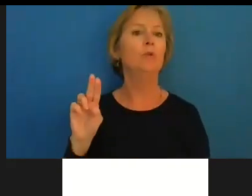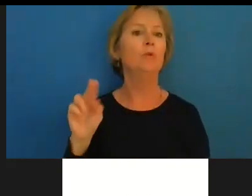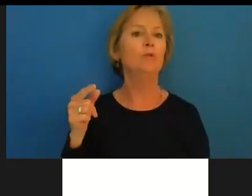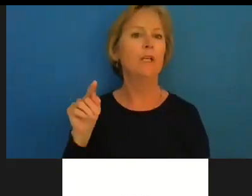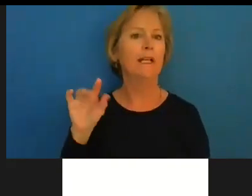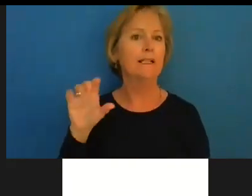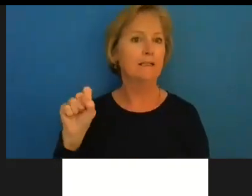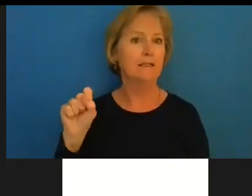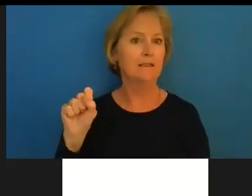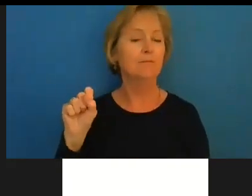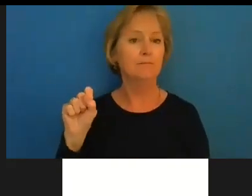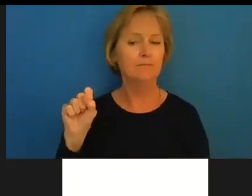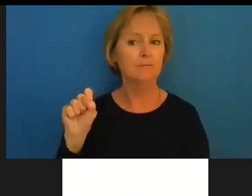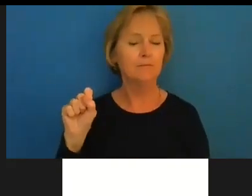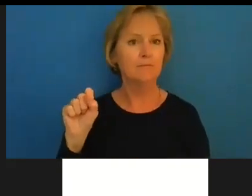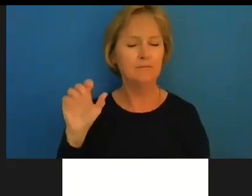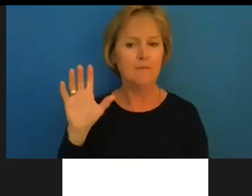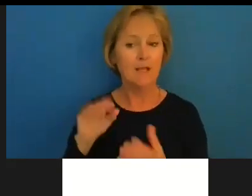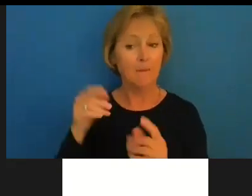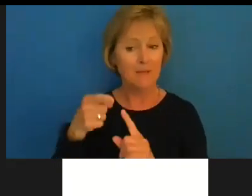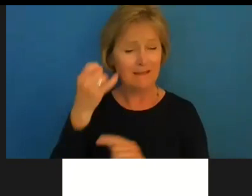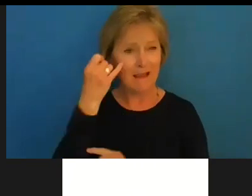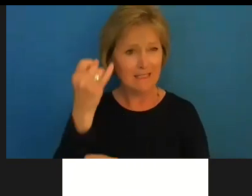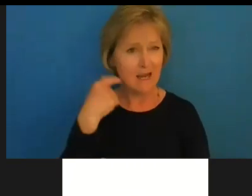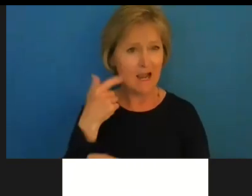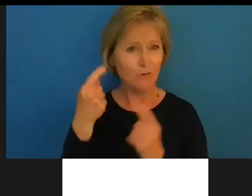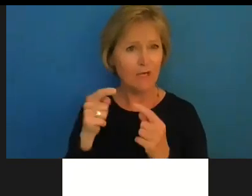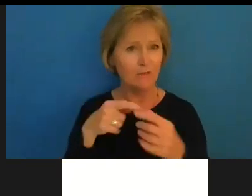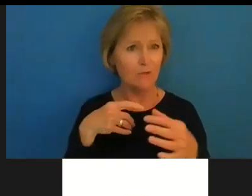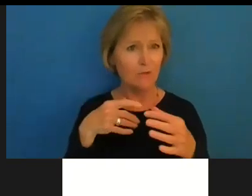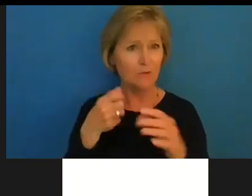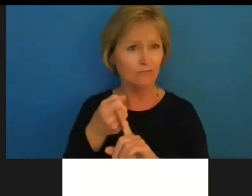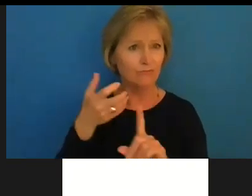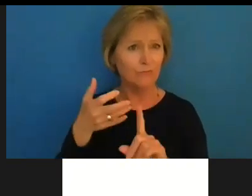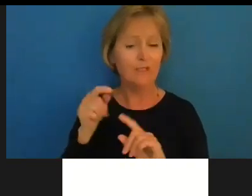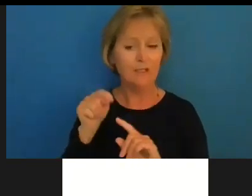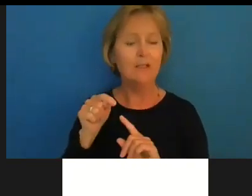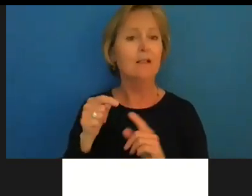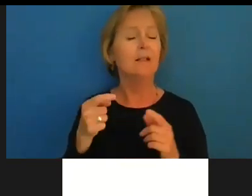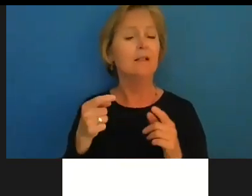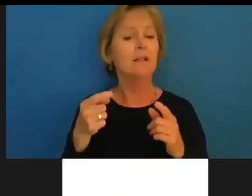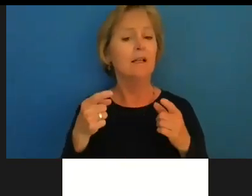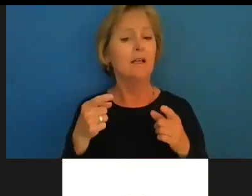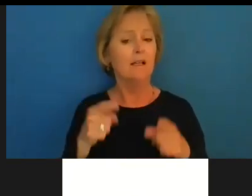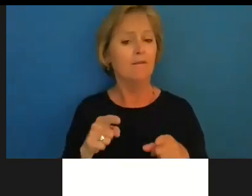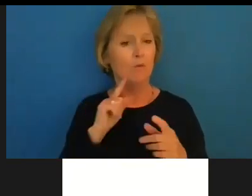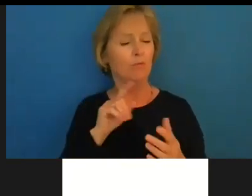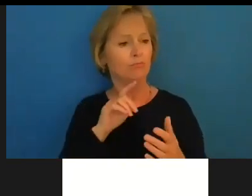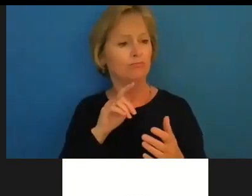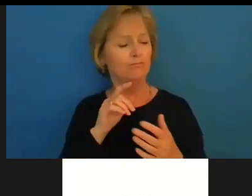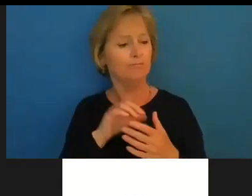So the basic idea that I'm trying get at here, when you are dealing with eugenic